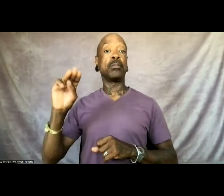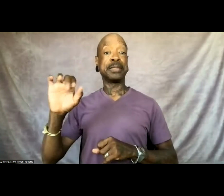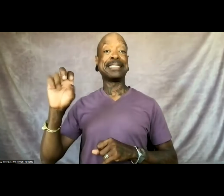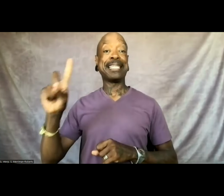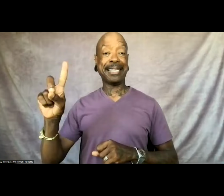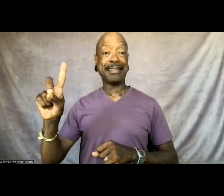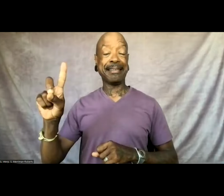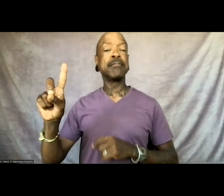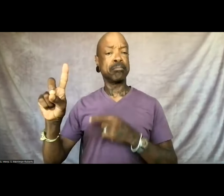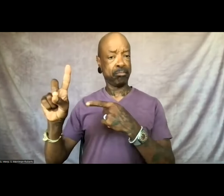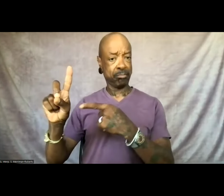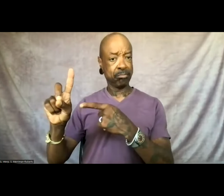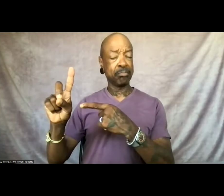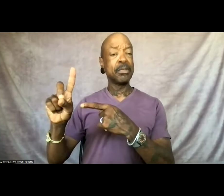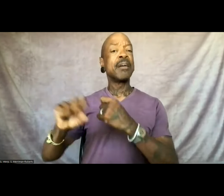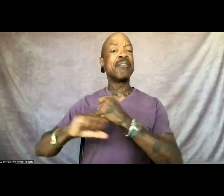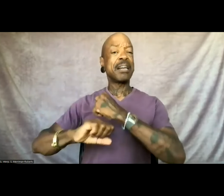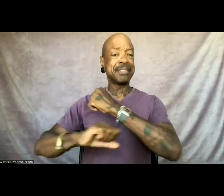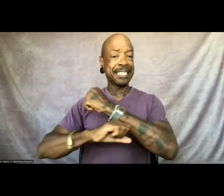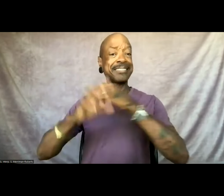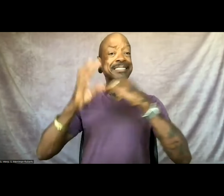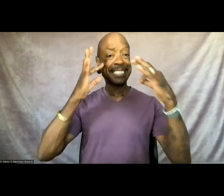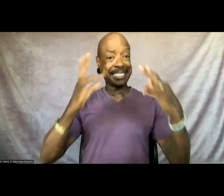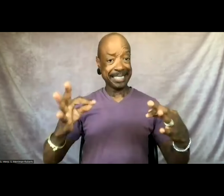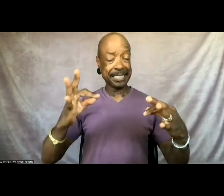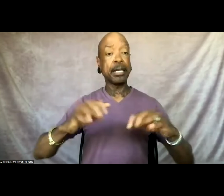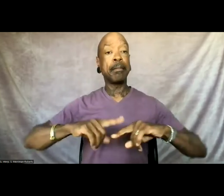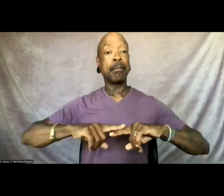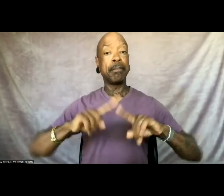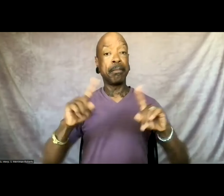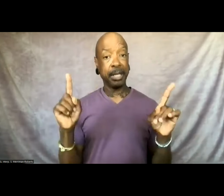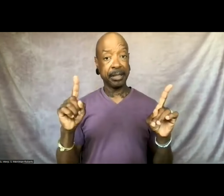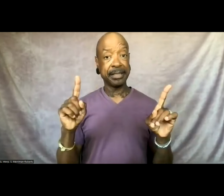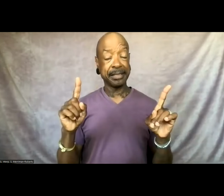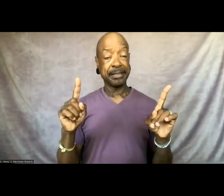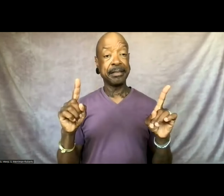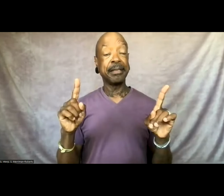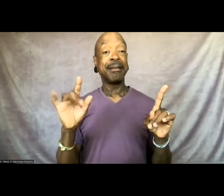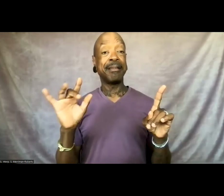of homestead. I will note that the promise of homestead,